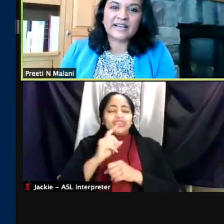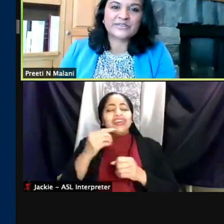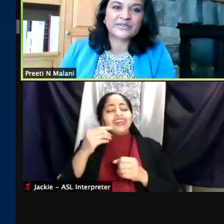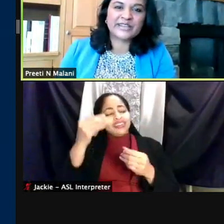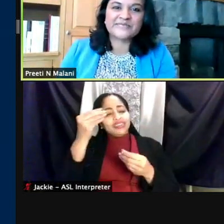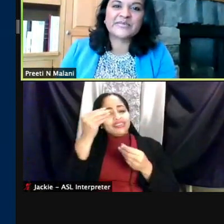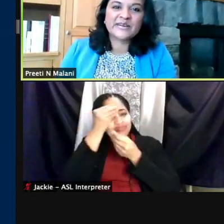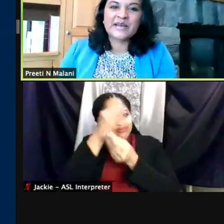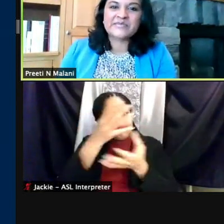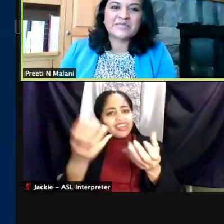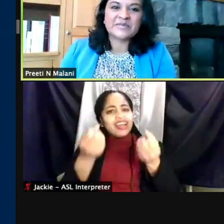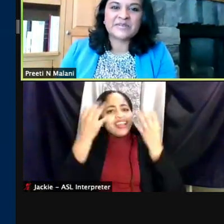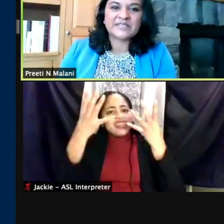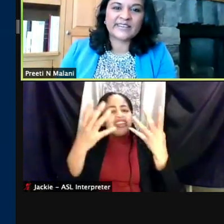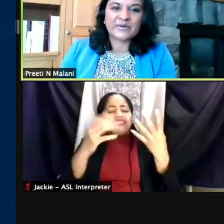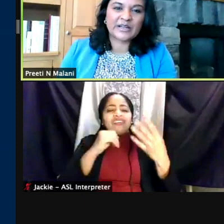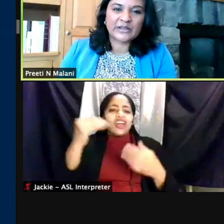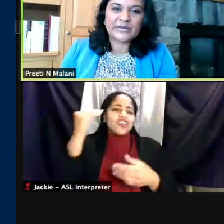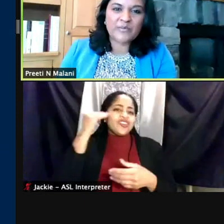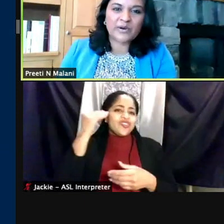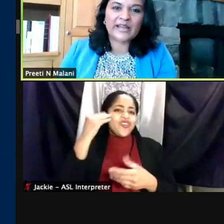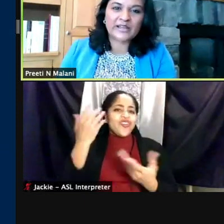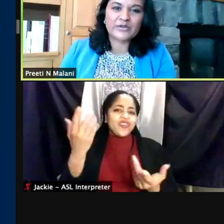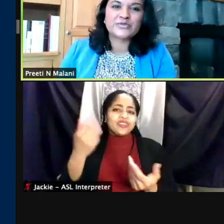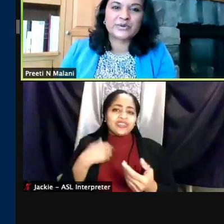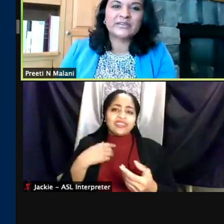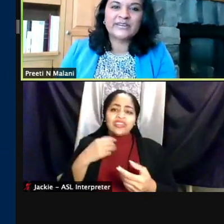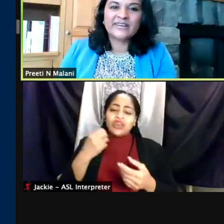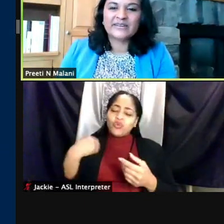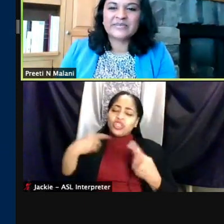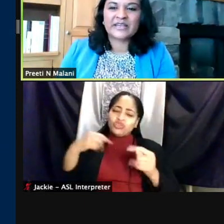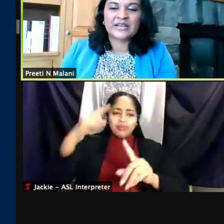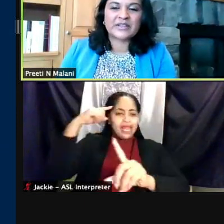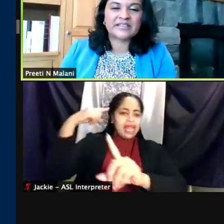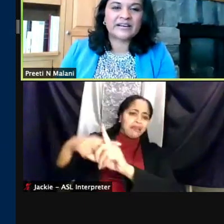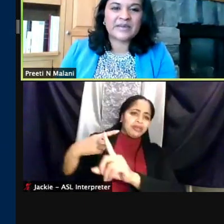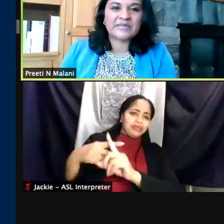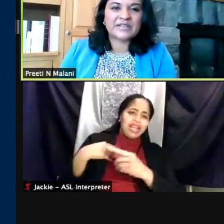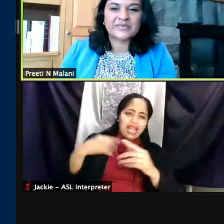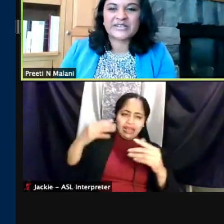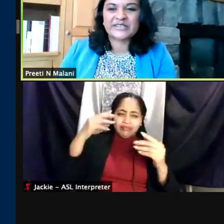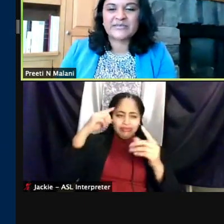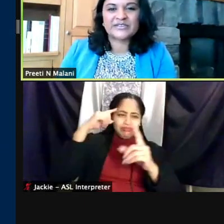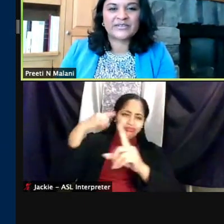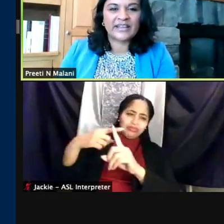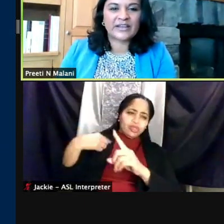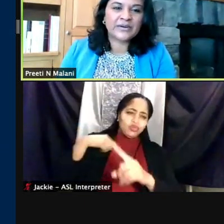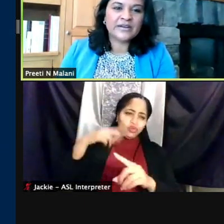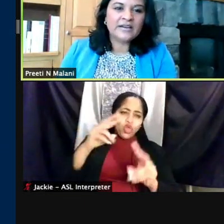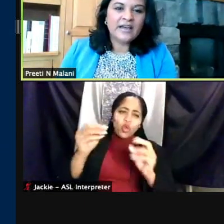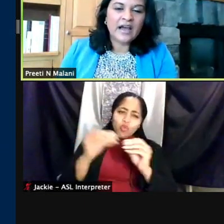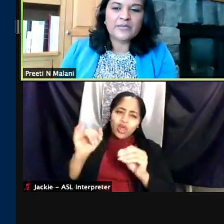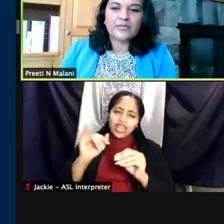I certainly I'm optimistic that we're gonna look more like usual beginning with maybe the spring summer. So thank you.